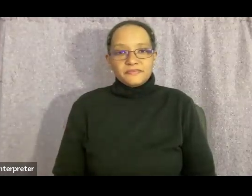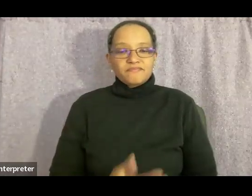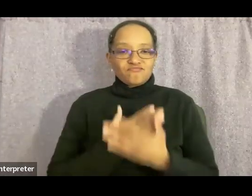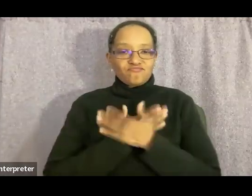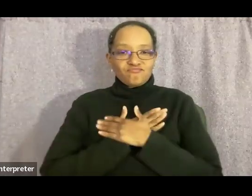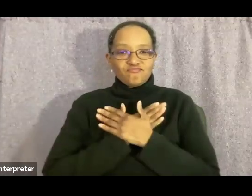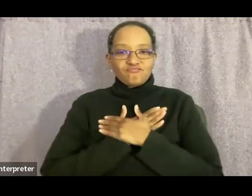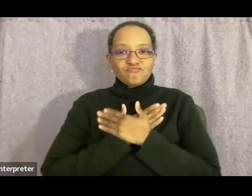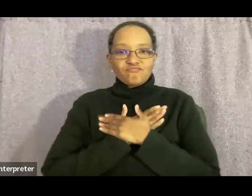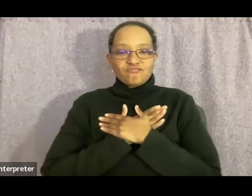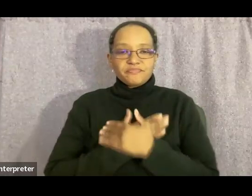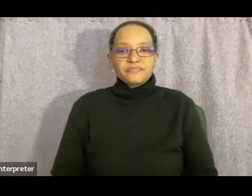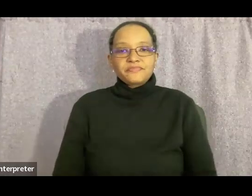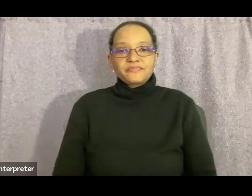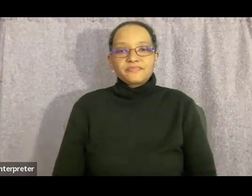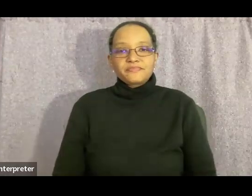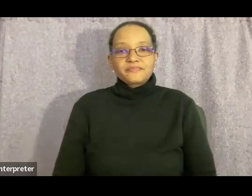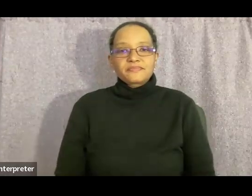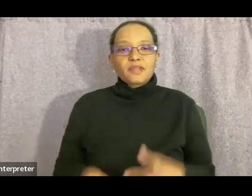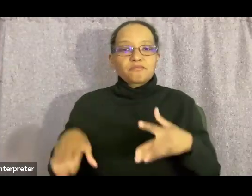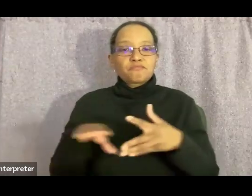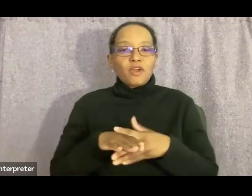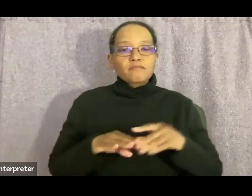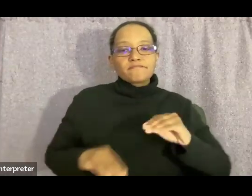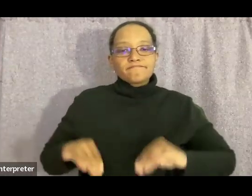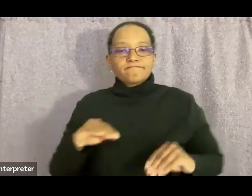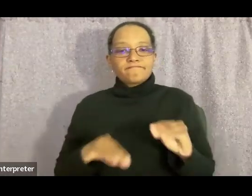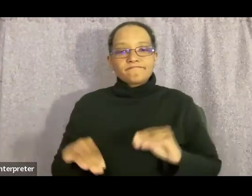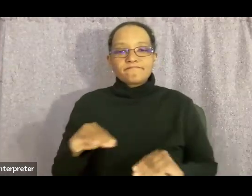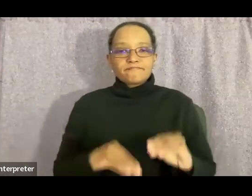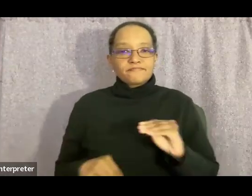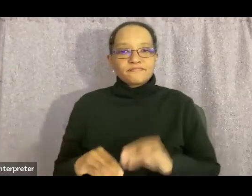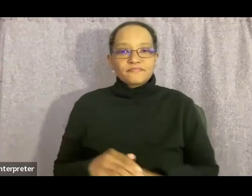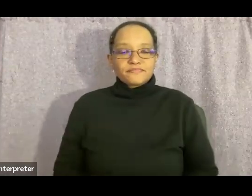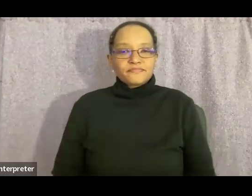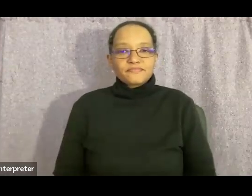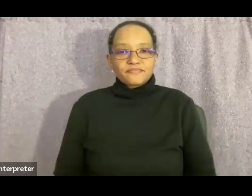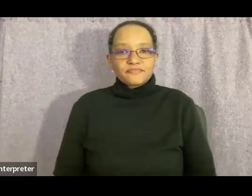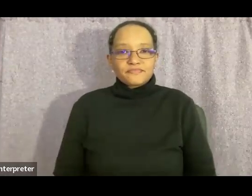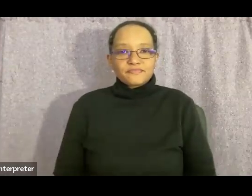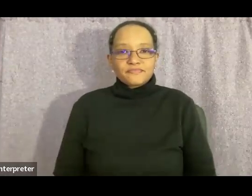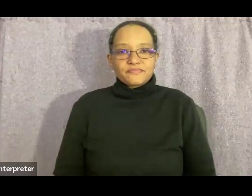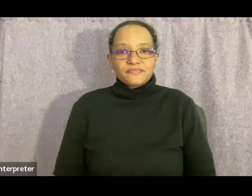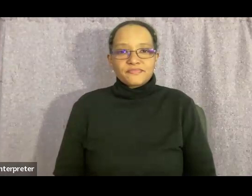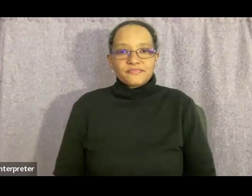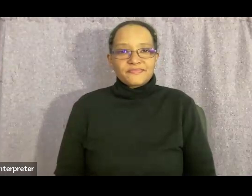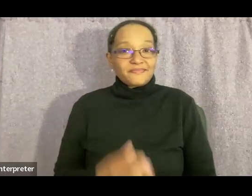Take a little break. Let's take a little break. And guess what, we're going to do it again.